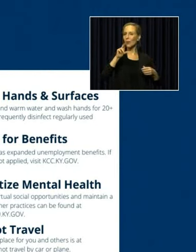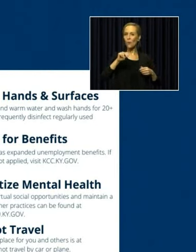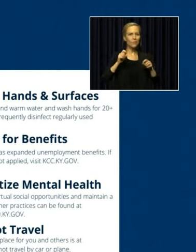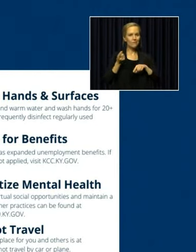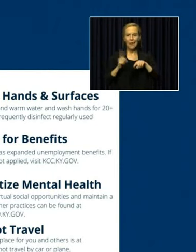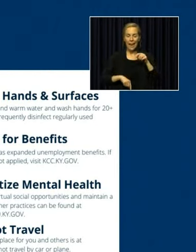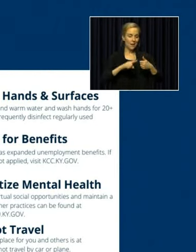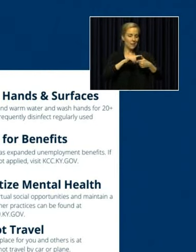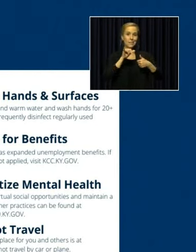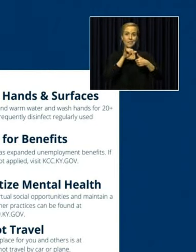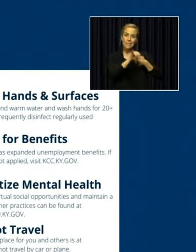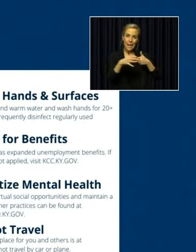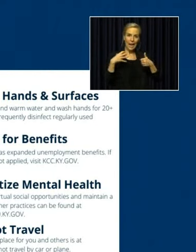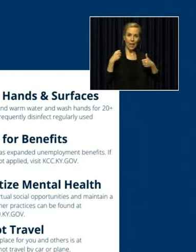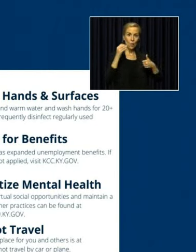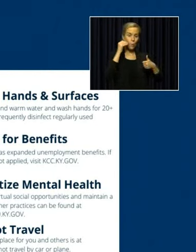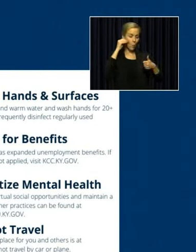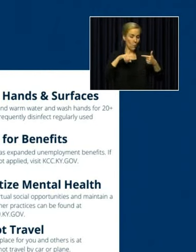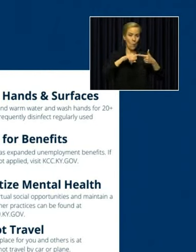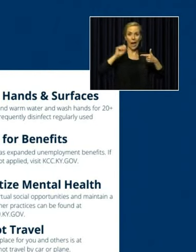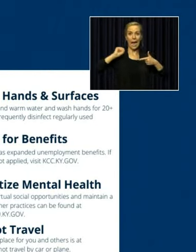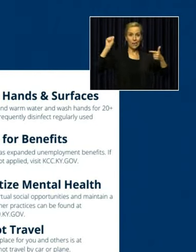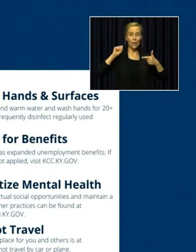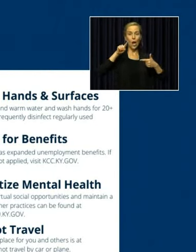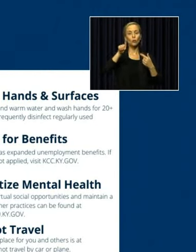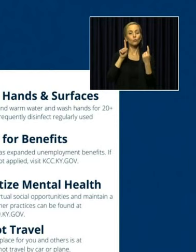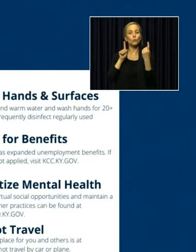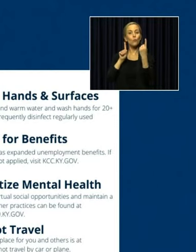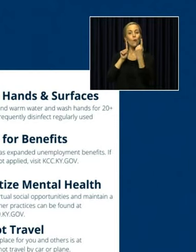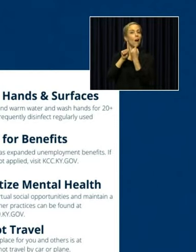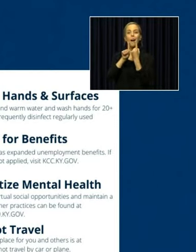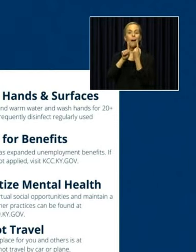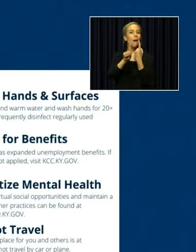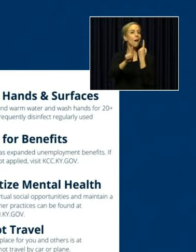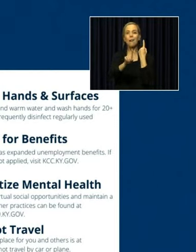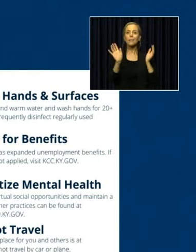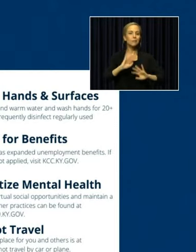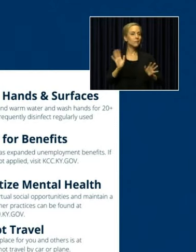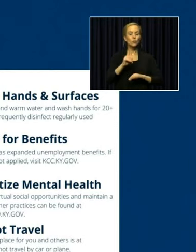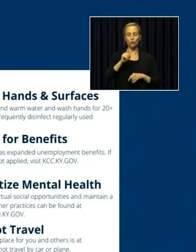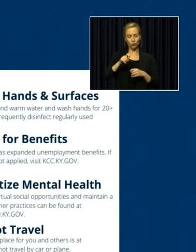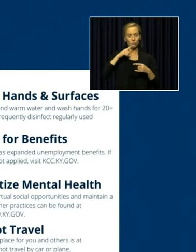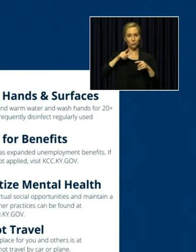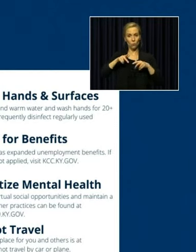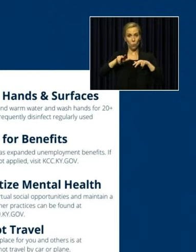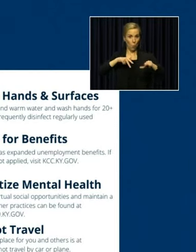CALL YOUR PRIMARY CARE PHYSICIAN OR ANOTHER PROVIDER. DON'T GO IN. CALL THEM.